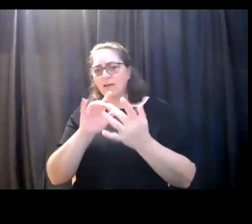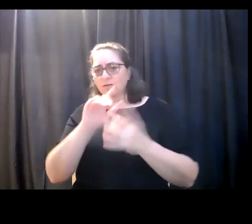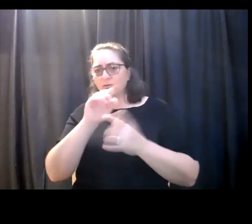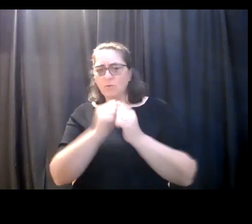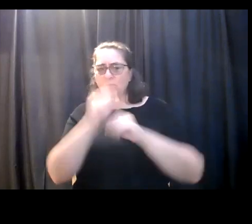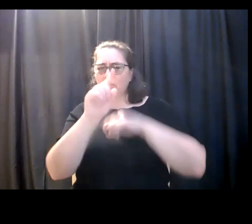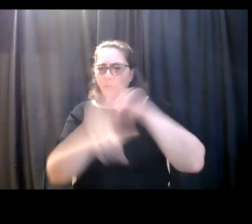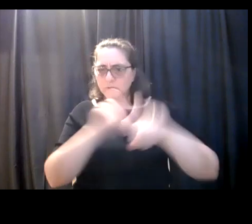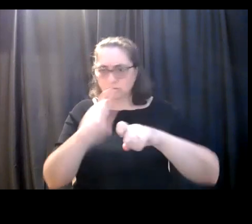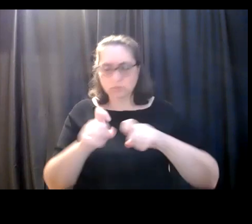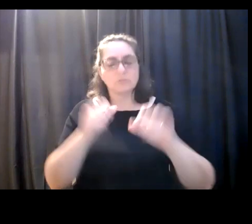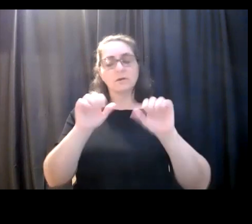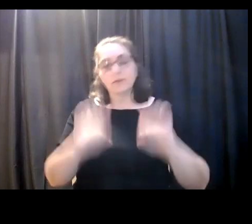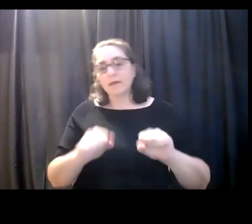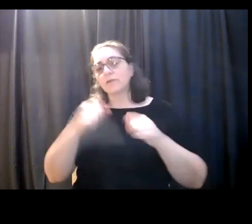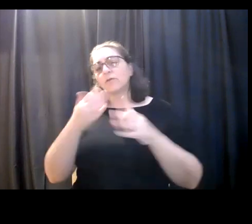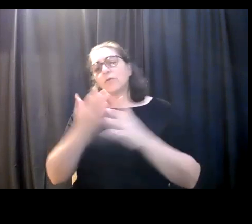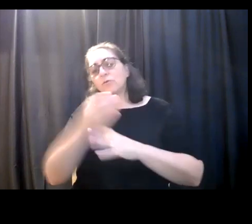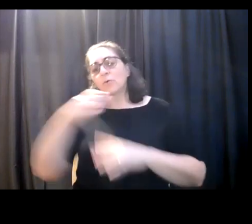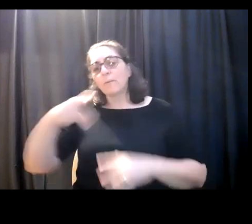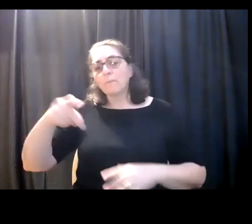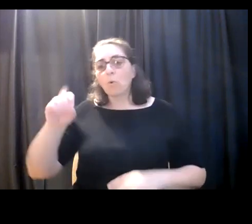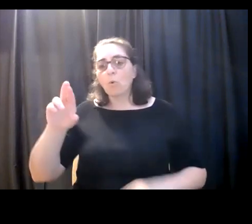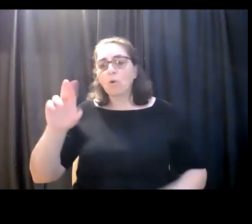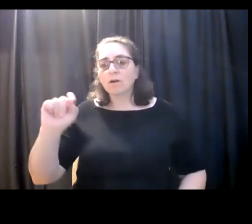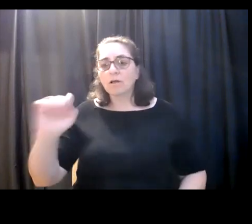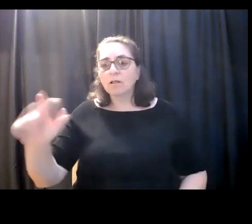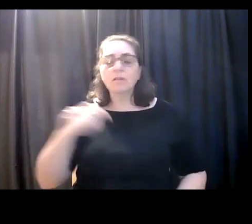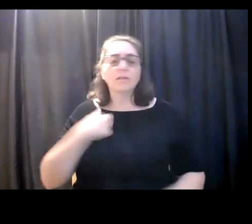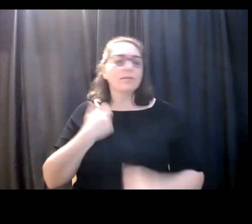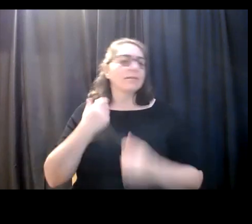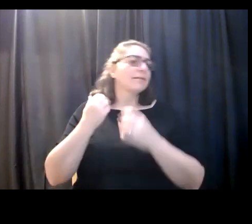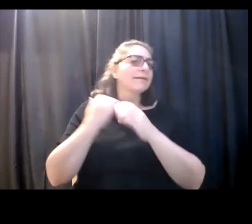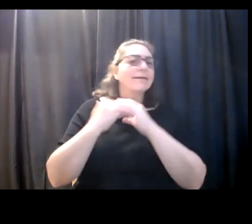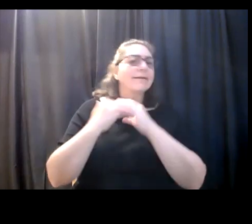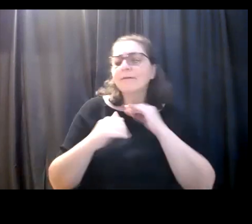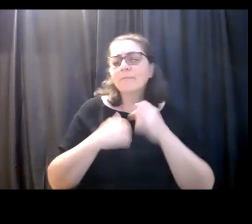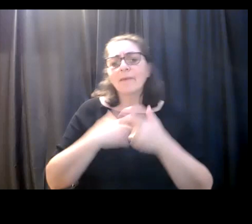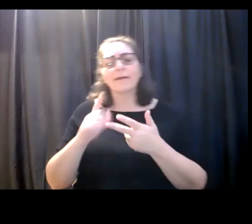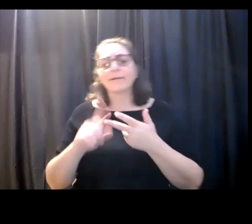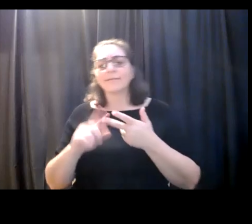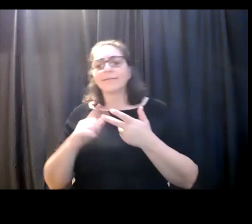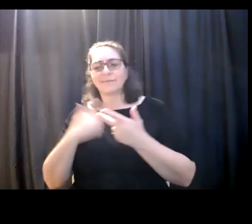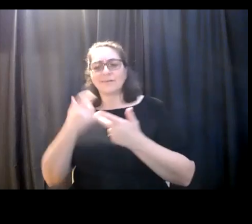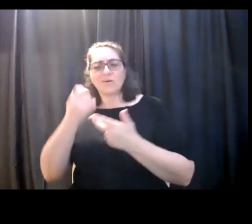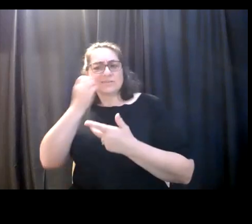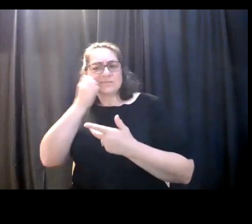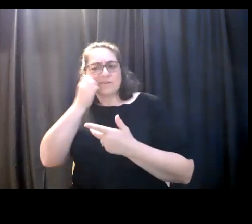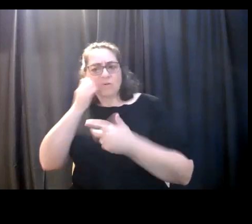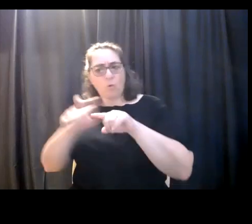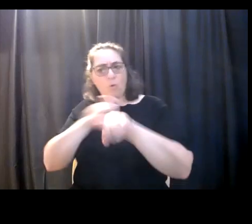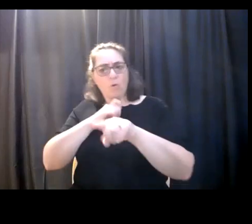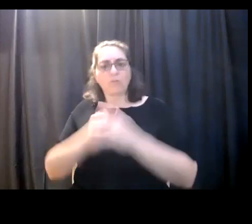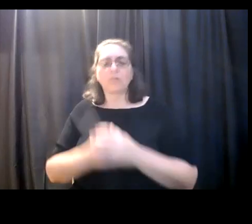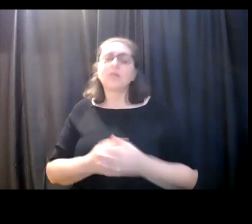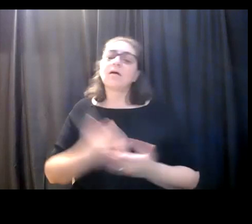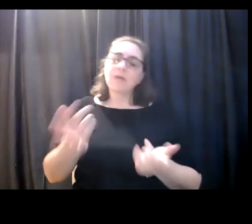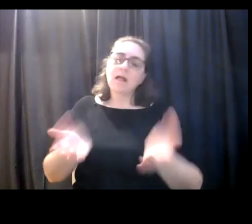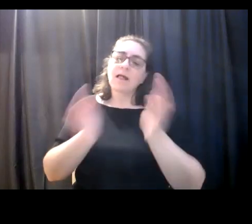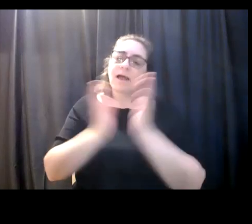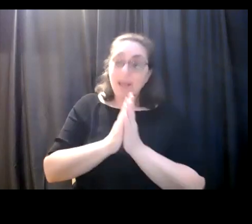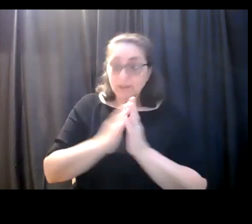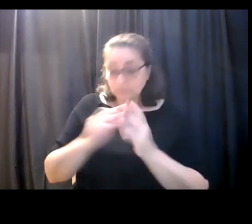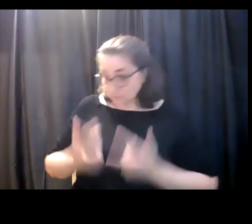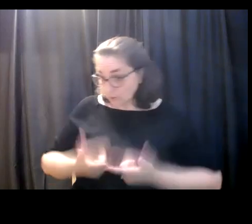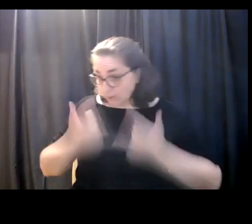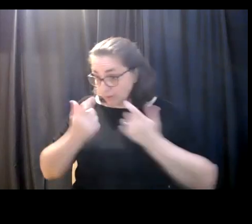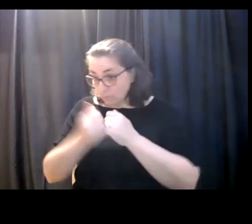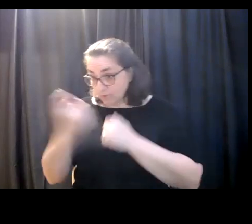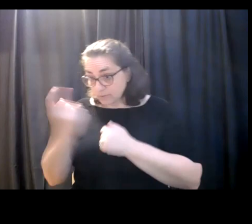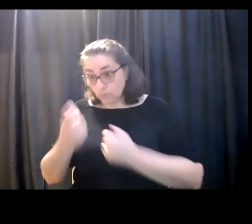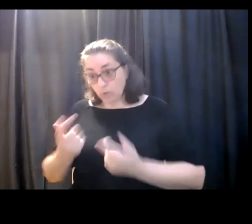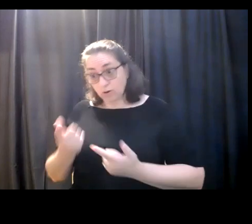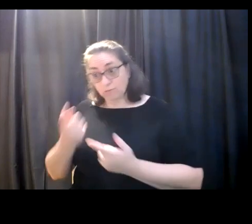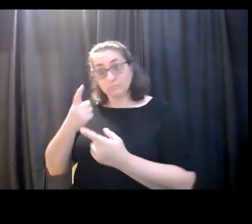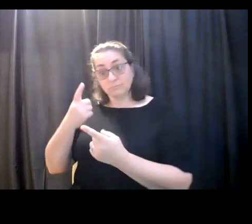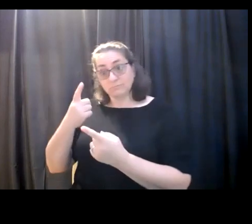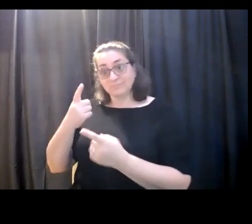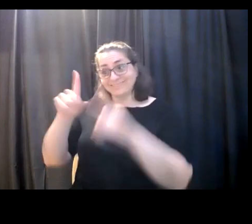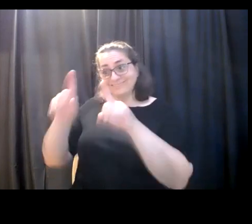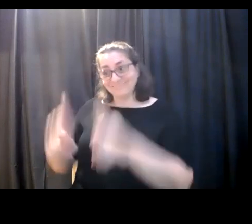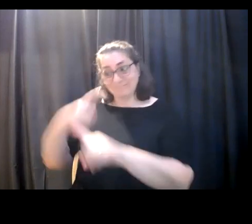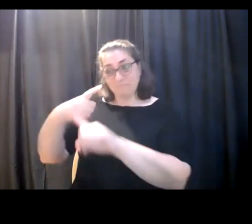Next slide. During the COVID-19 pandemic, some nonessential surgeries were suspended.